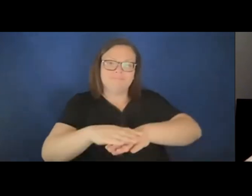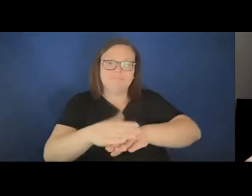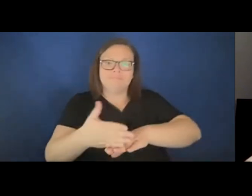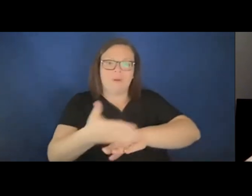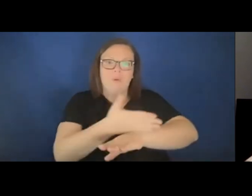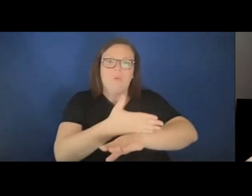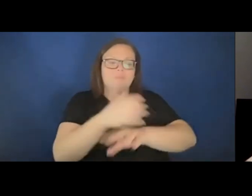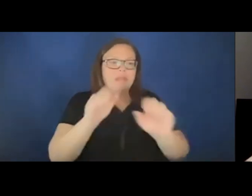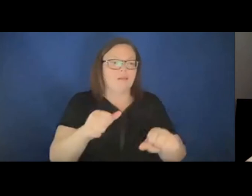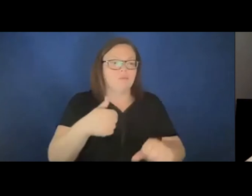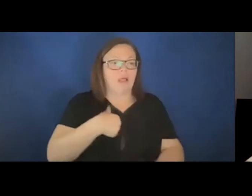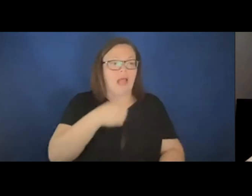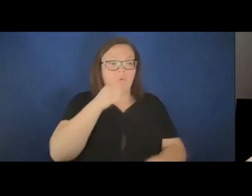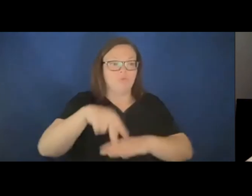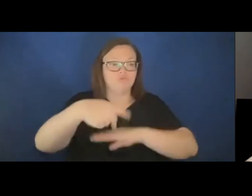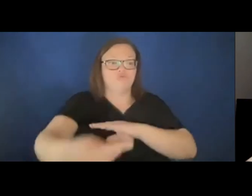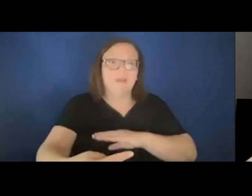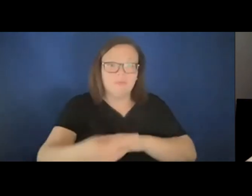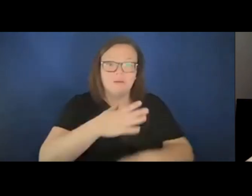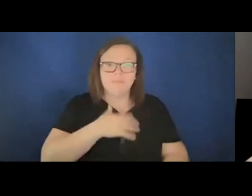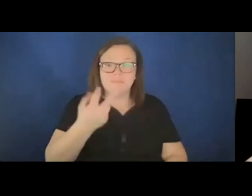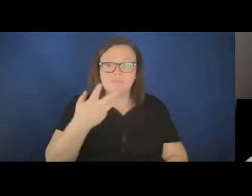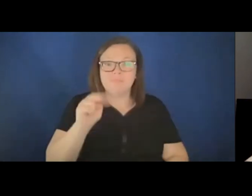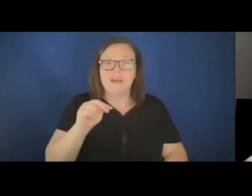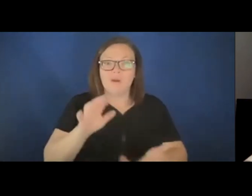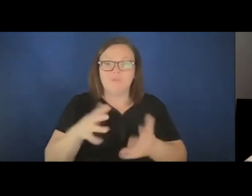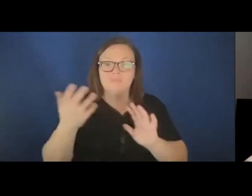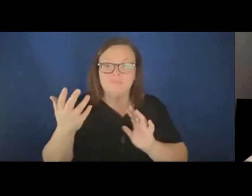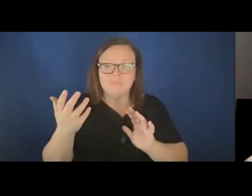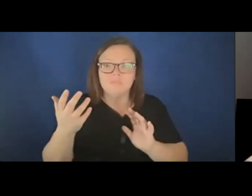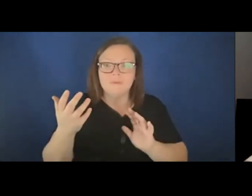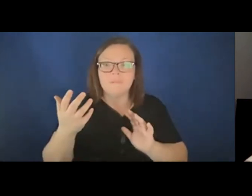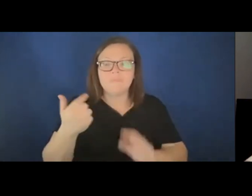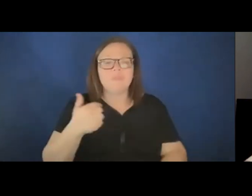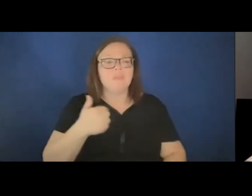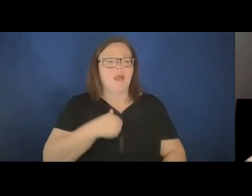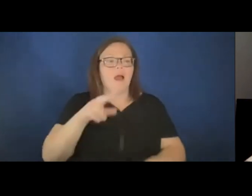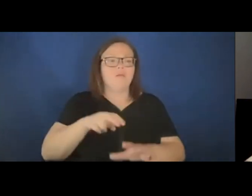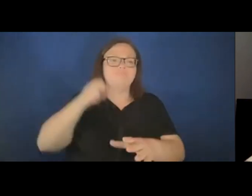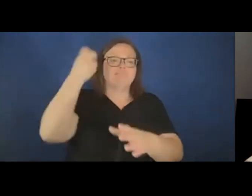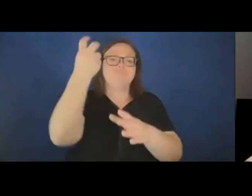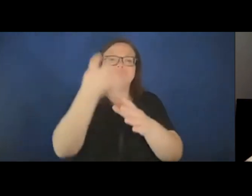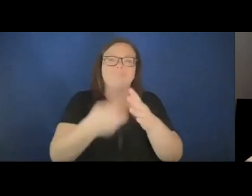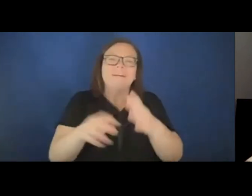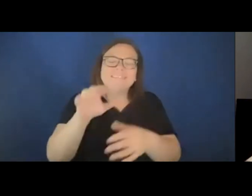Will I not trip over my own fraying? I dive into the richness of chocolate.